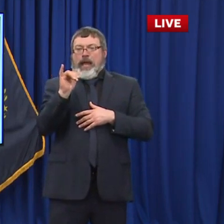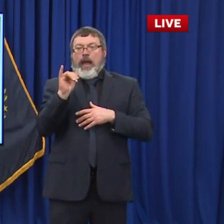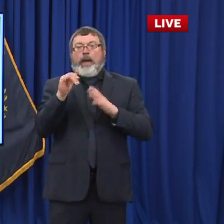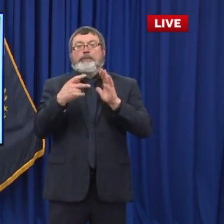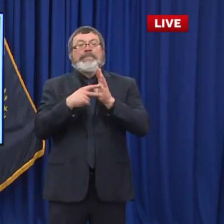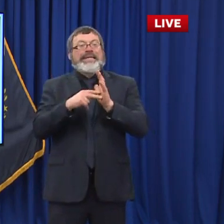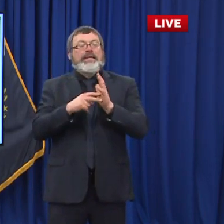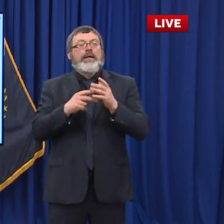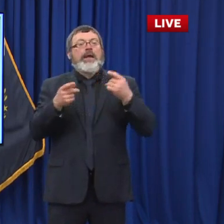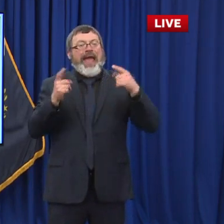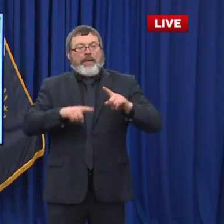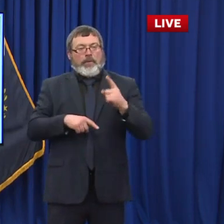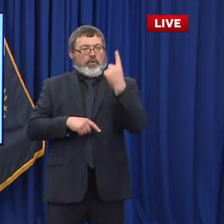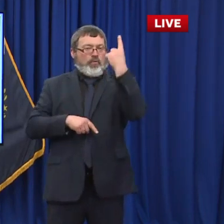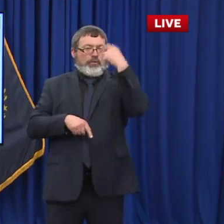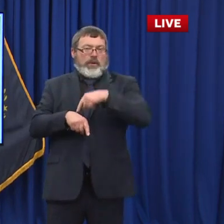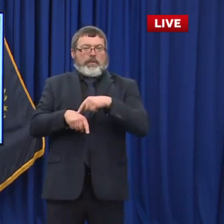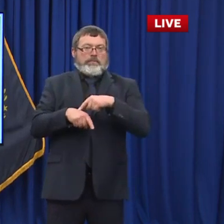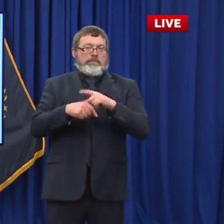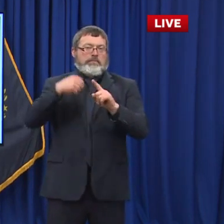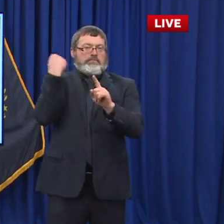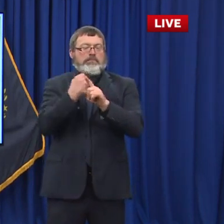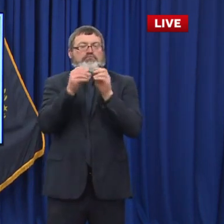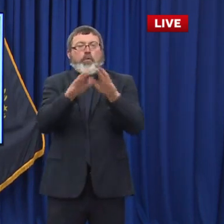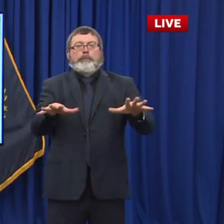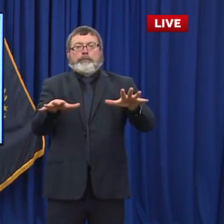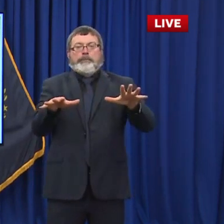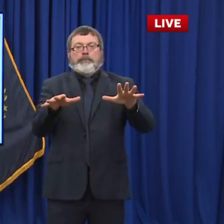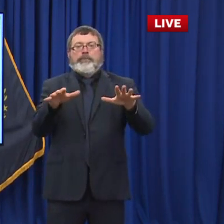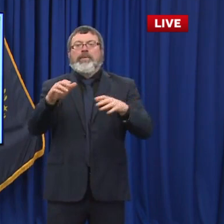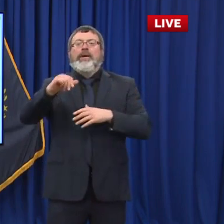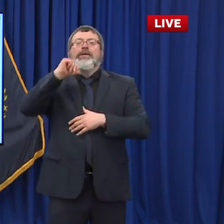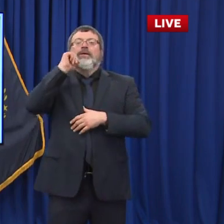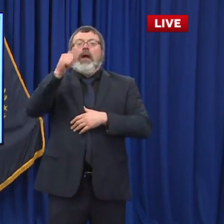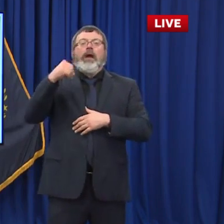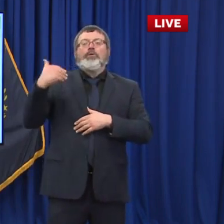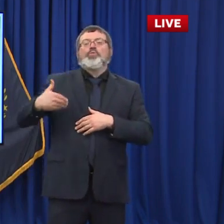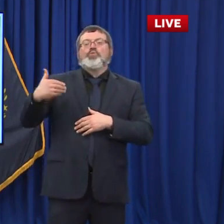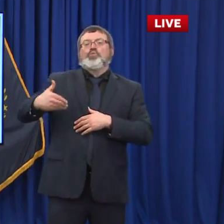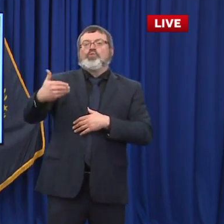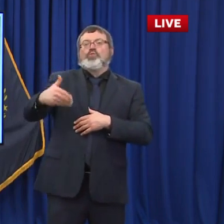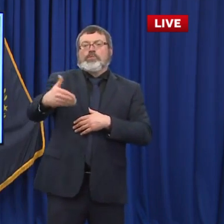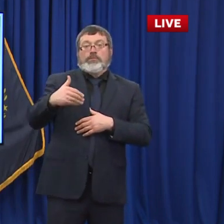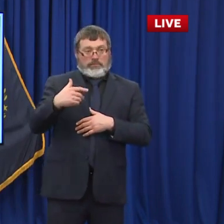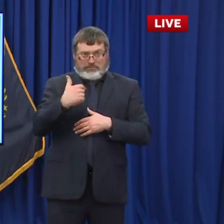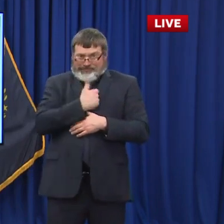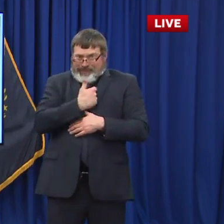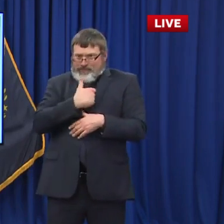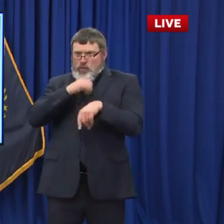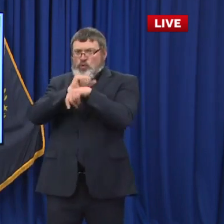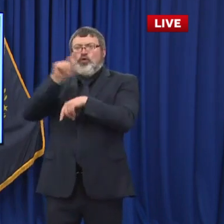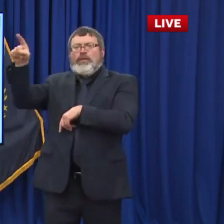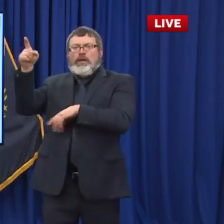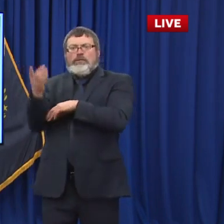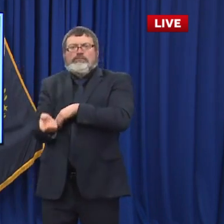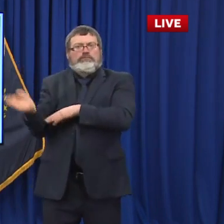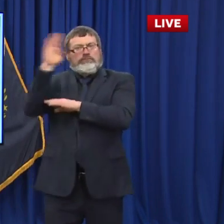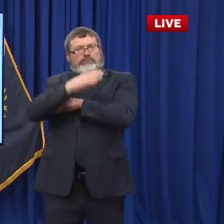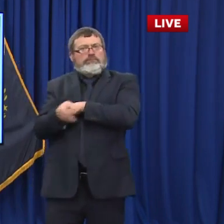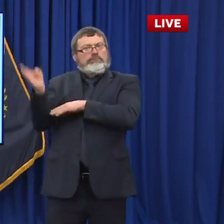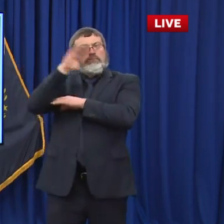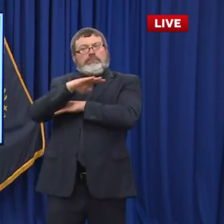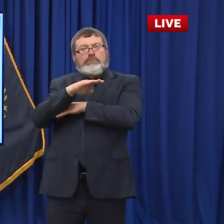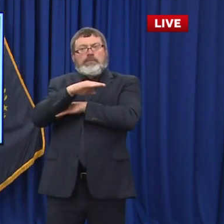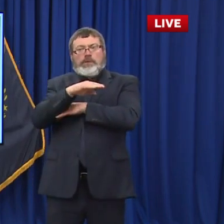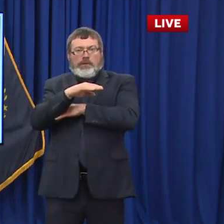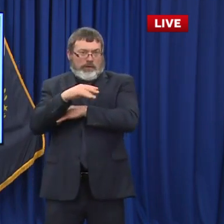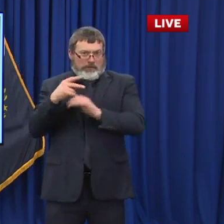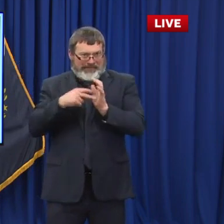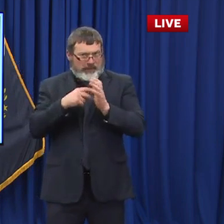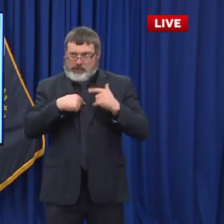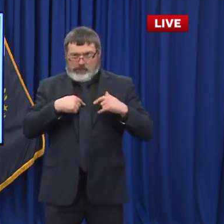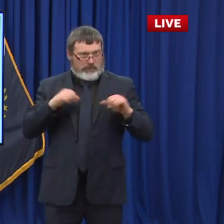SINGULAR POINT IN TIME A SUPER SPREADER IS NOT A LOCATION SO IT’S NOT LIKE, YOU KNOW, THE I’VE BEEN AT THE STATE HOUSE ALL DAY TODAY THAT IT’S NOT LIKE THE STATE HOUSE ITSELF IS IS